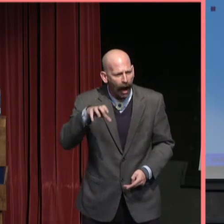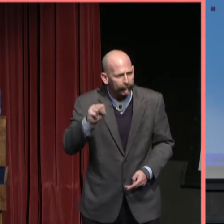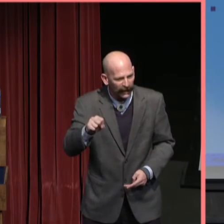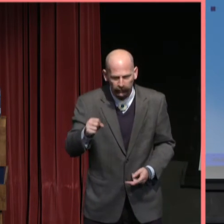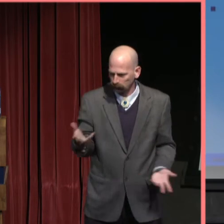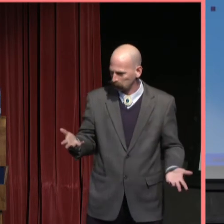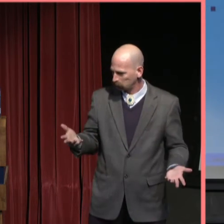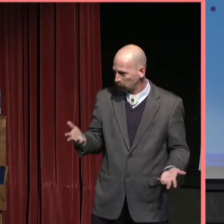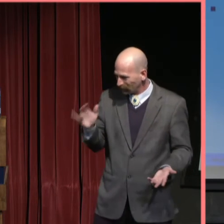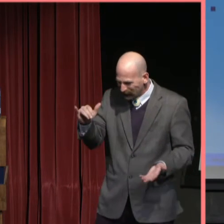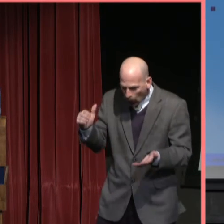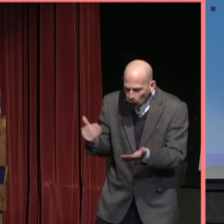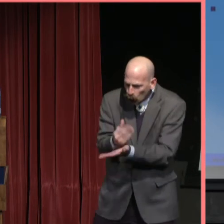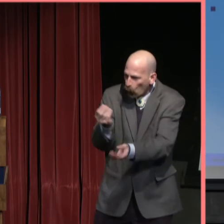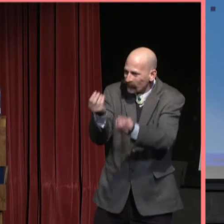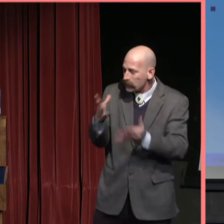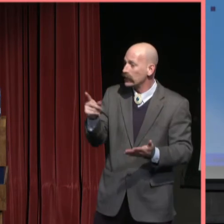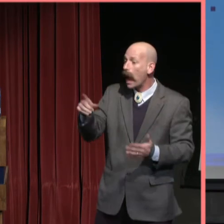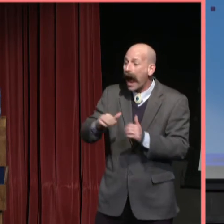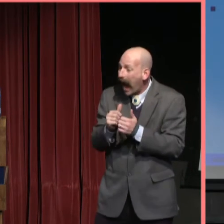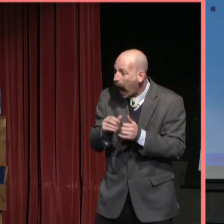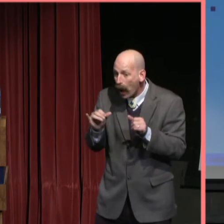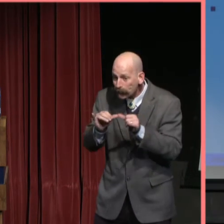in the atmosphere, not by measuring in the forests in the Amazon.